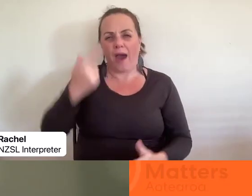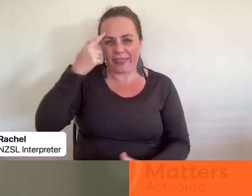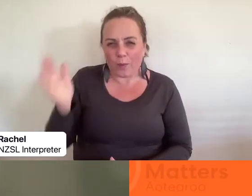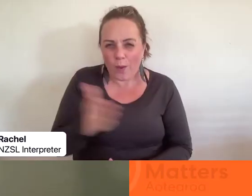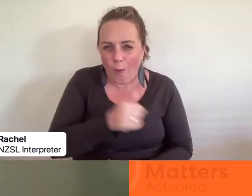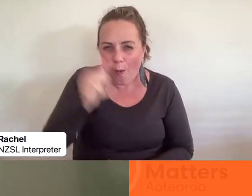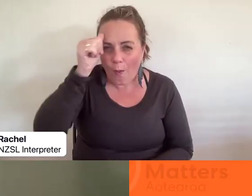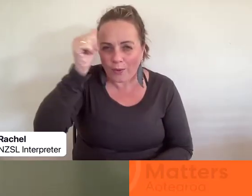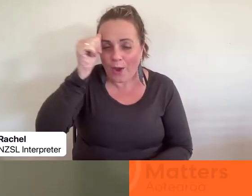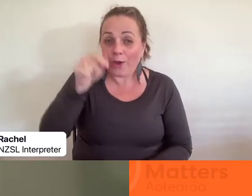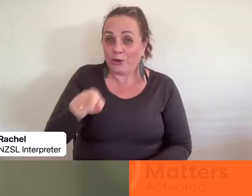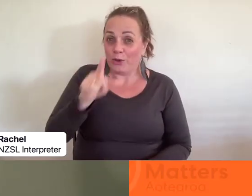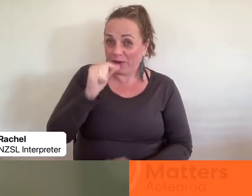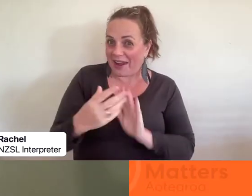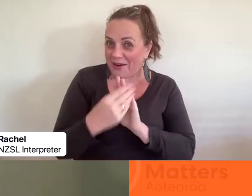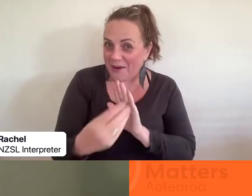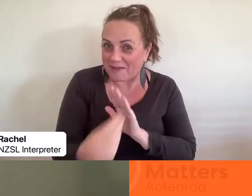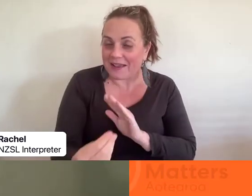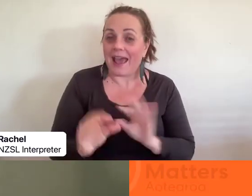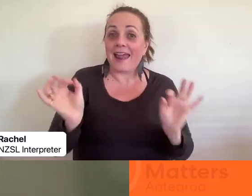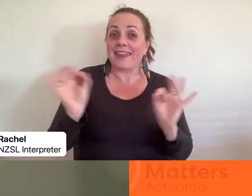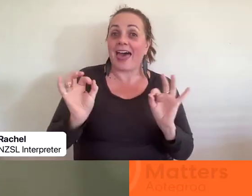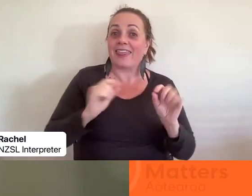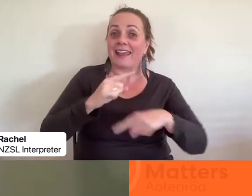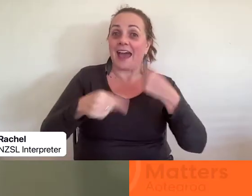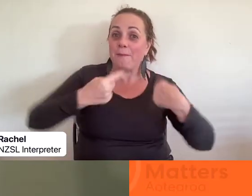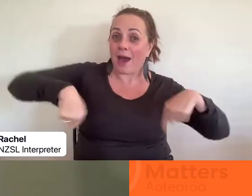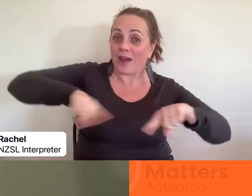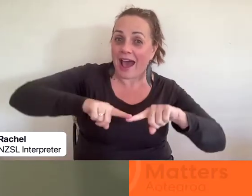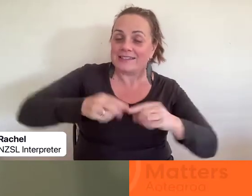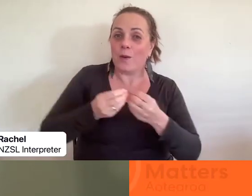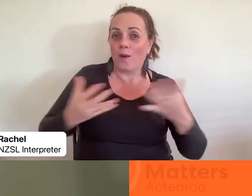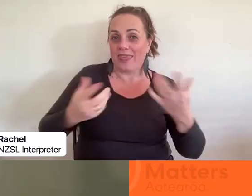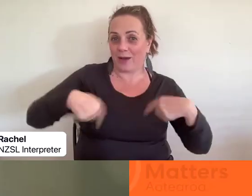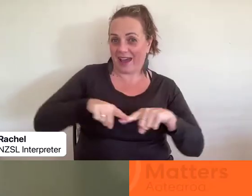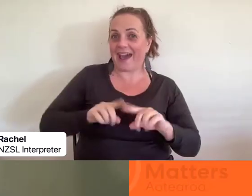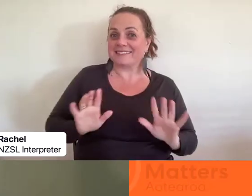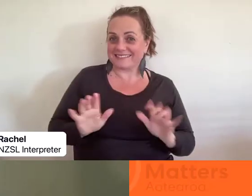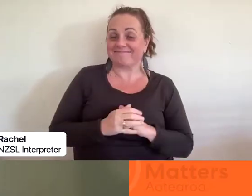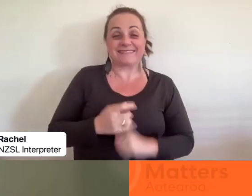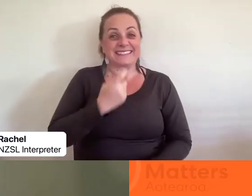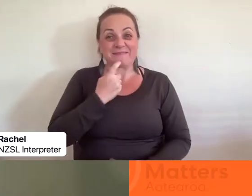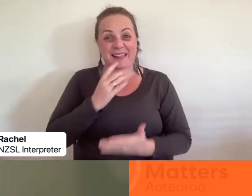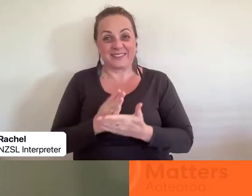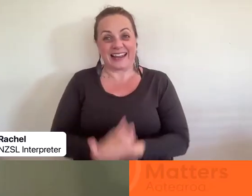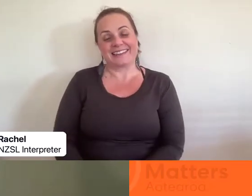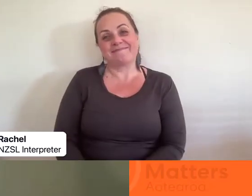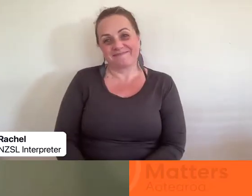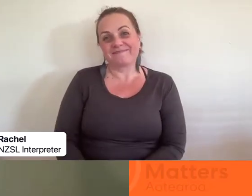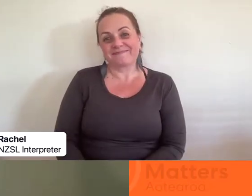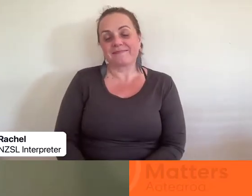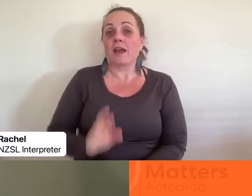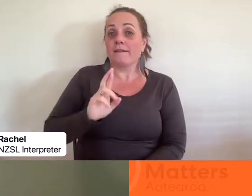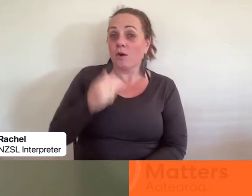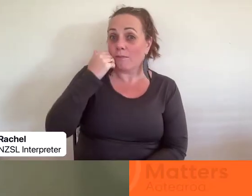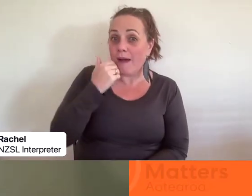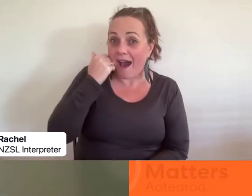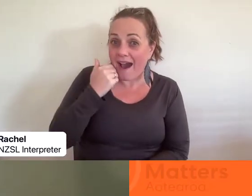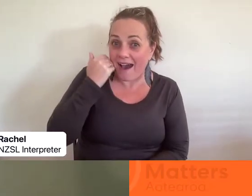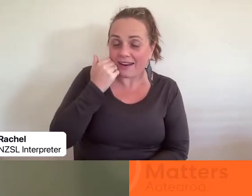it after me at home nothing about us without us. Simple isn't it. For Māori, aligns closely with